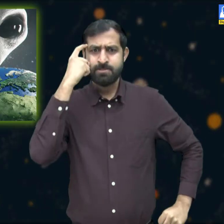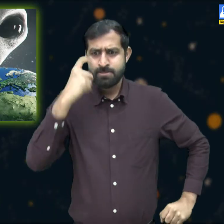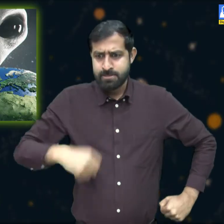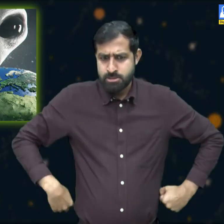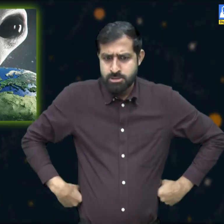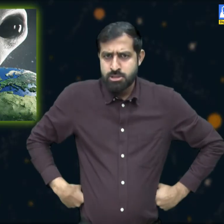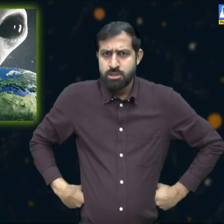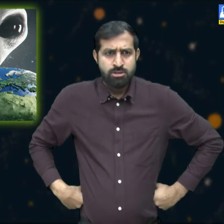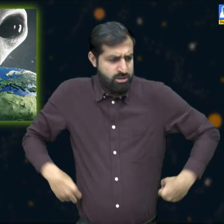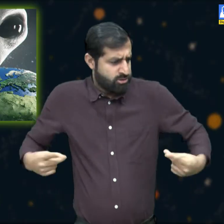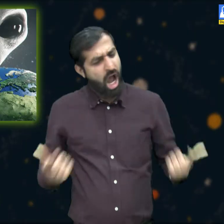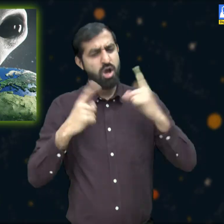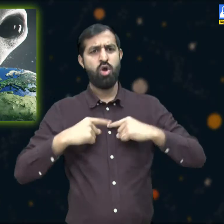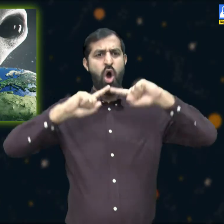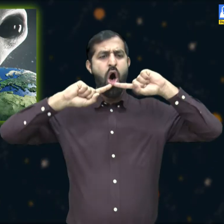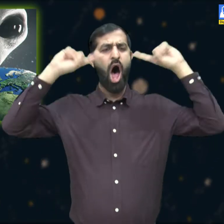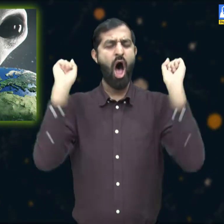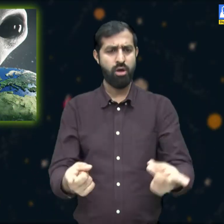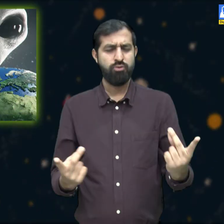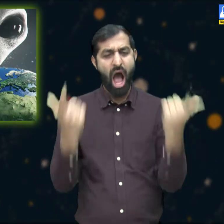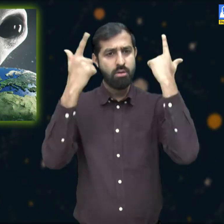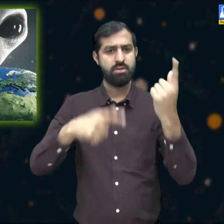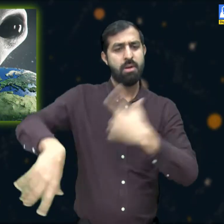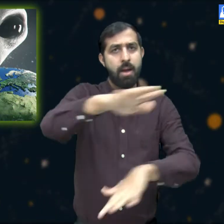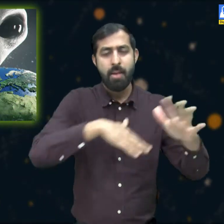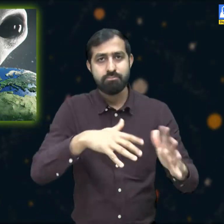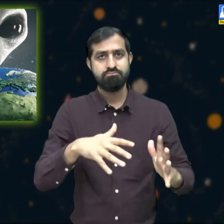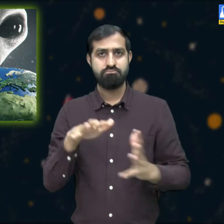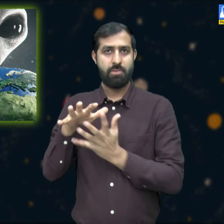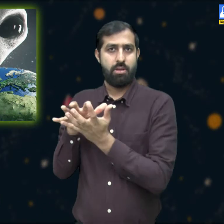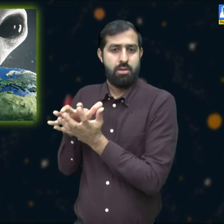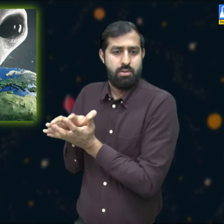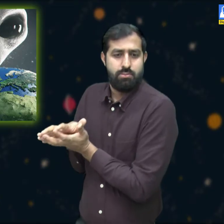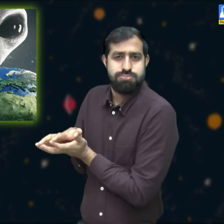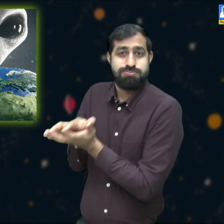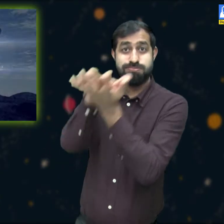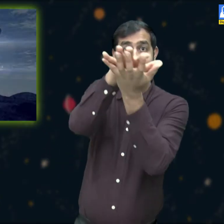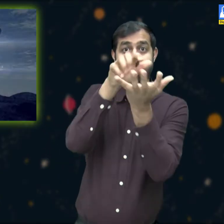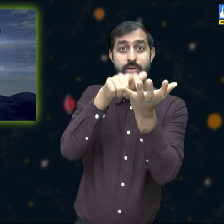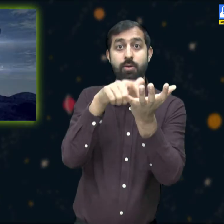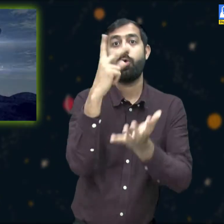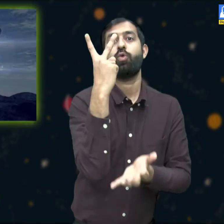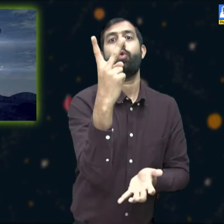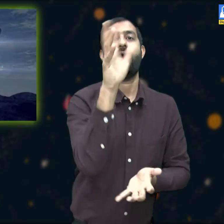He was wondering how to do this. Then he commanded the space people to travel to earth.